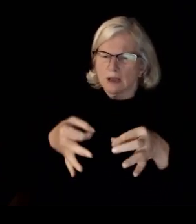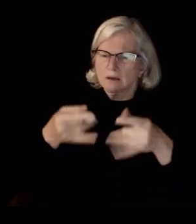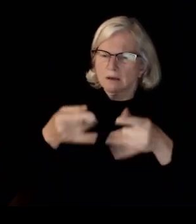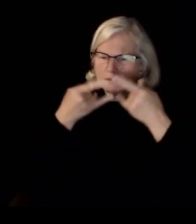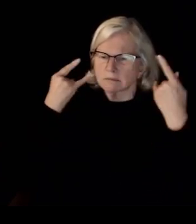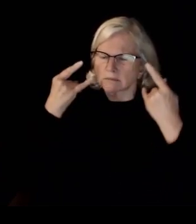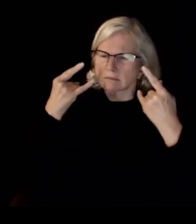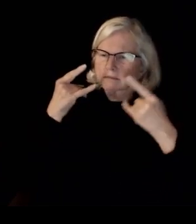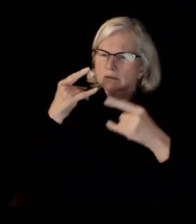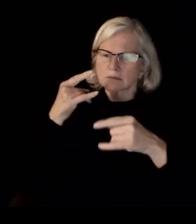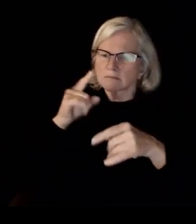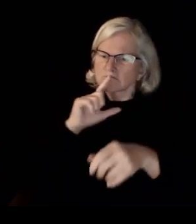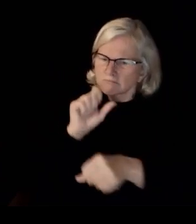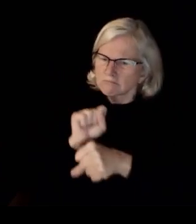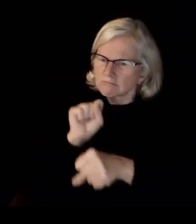Commissioner Malcolm: This is Commissioner Malcolm. I'll start and would certainly invite